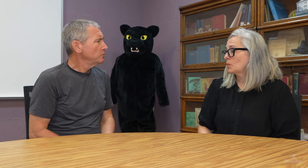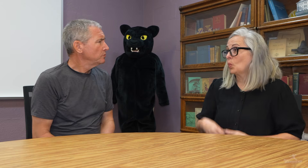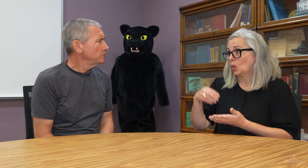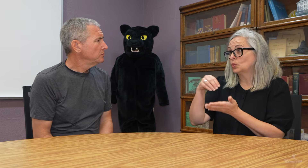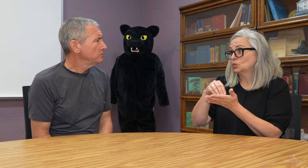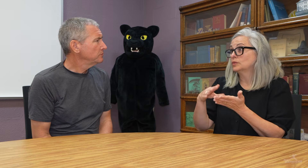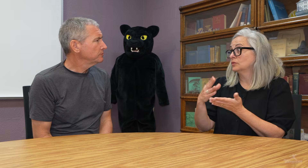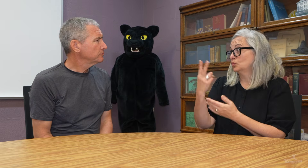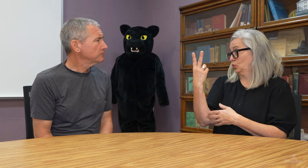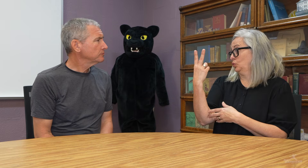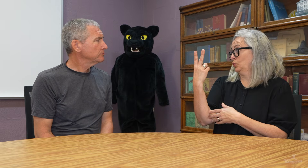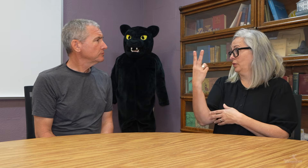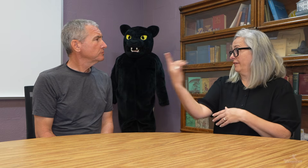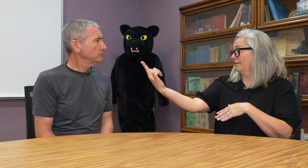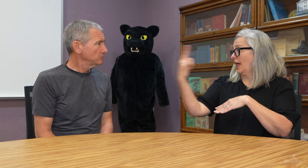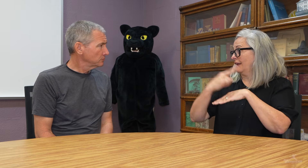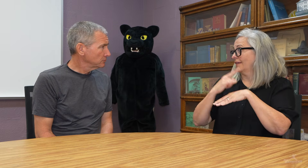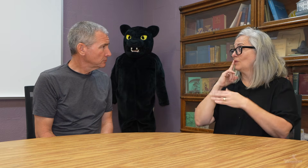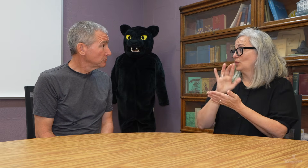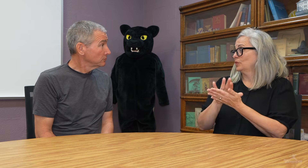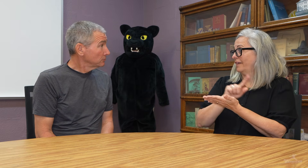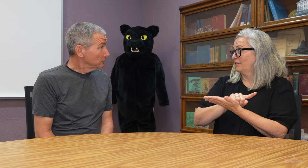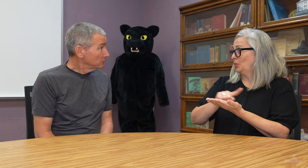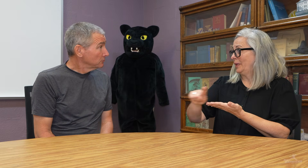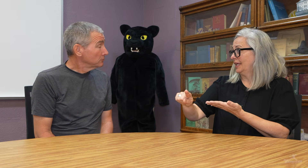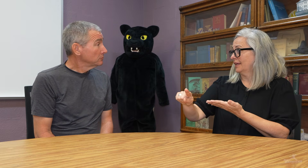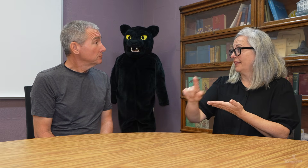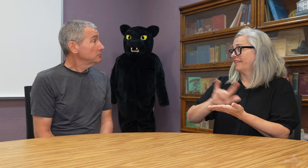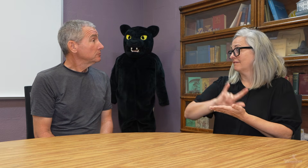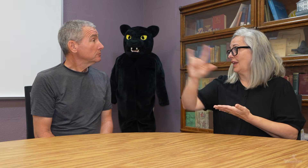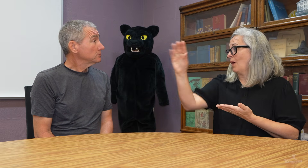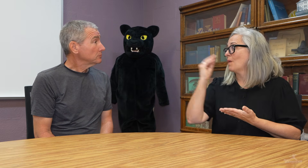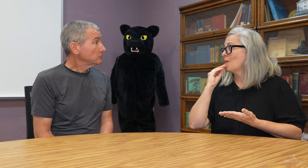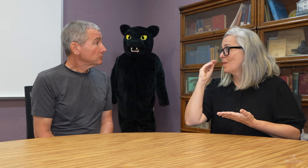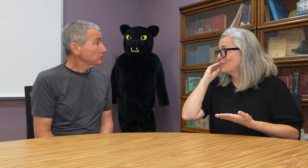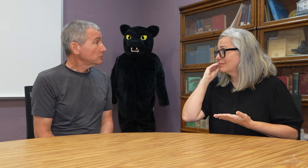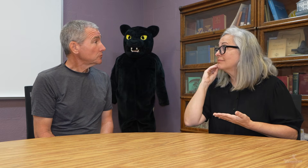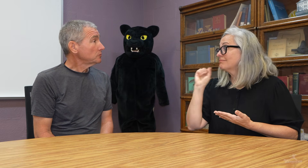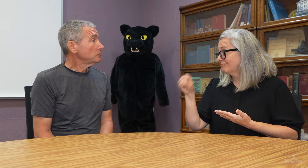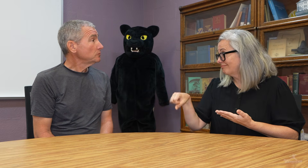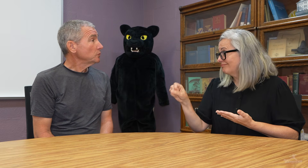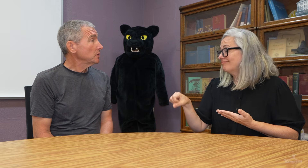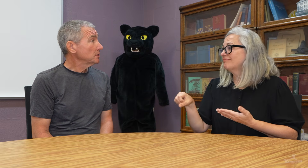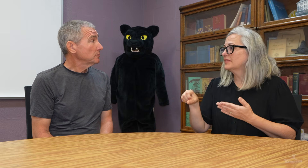Some kids actually fly in for the school week and then fly back home on weekends!